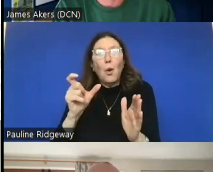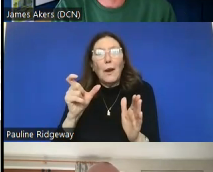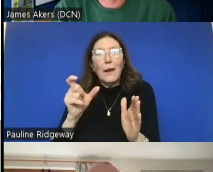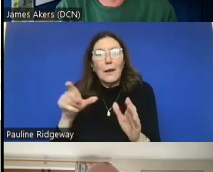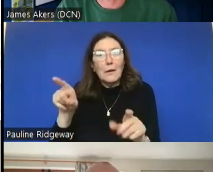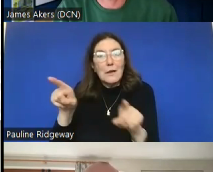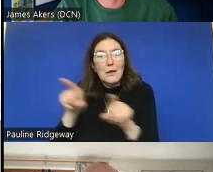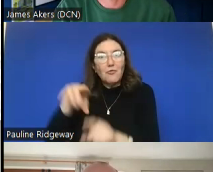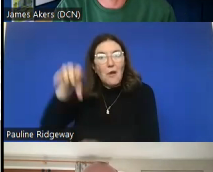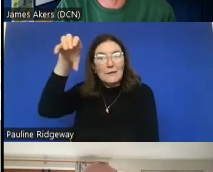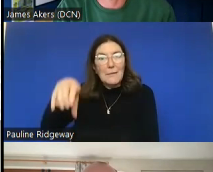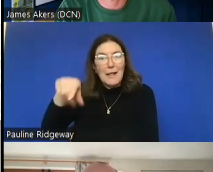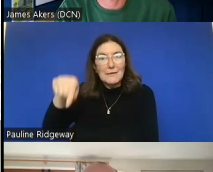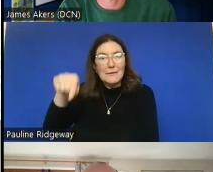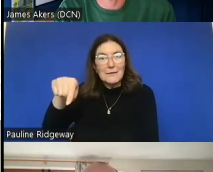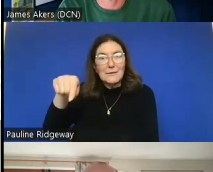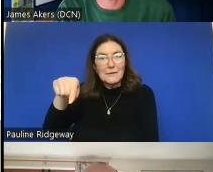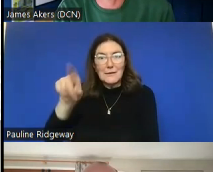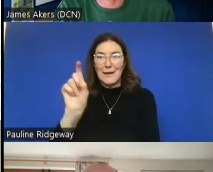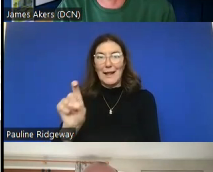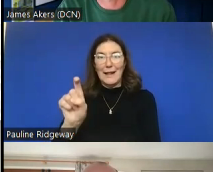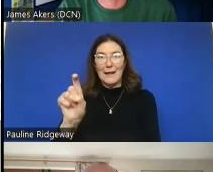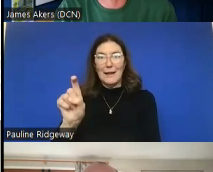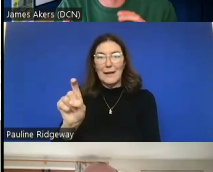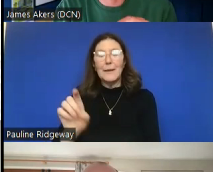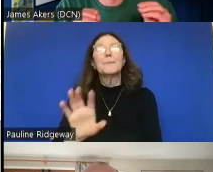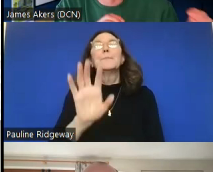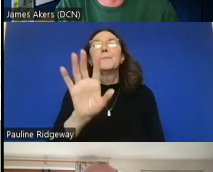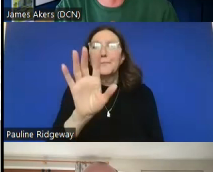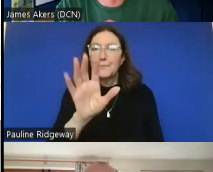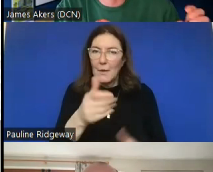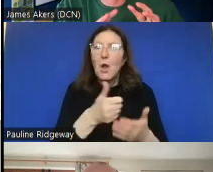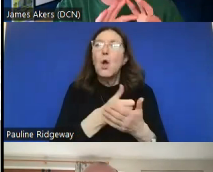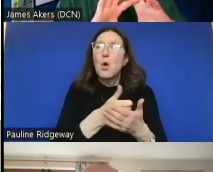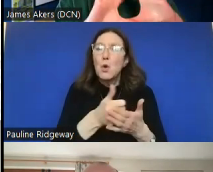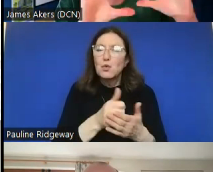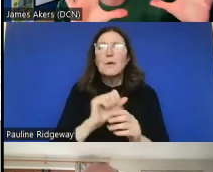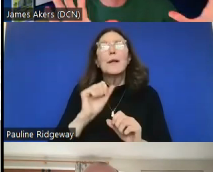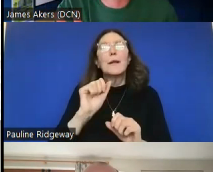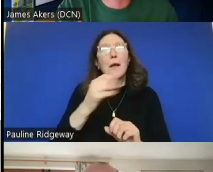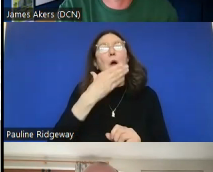Usually, I recommend using Google Tag Manager to manage a lot of the consent